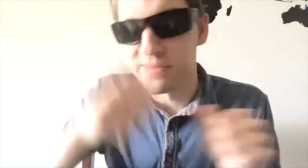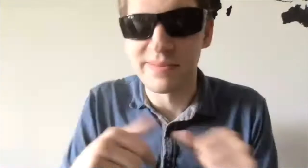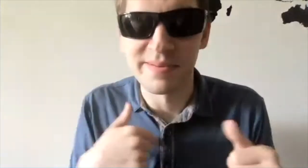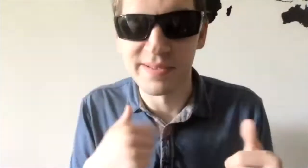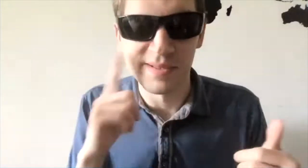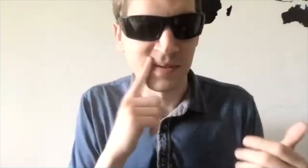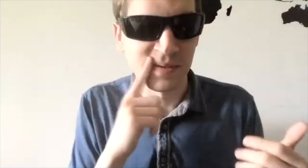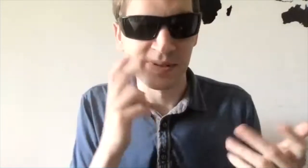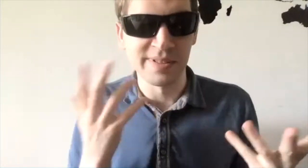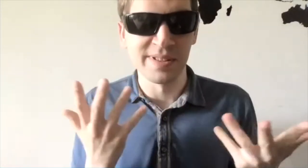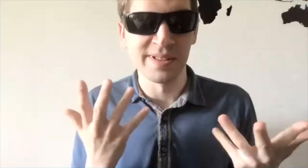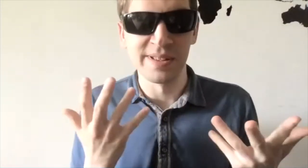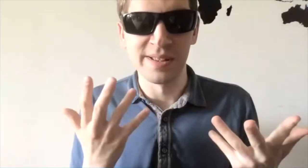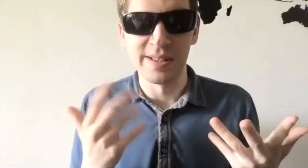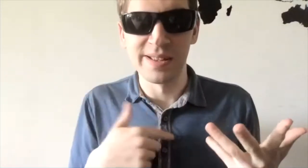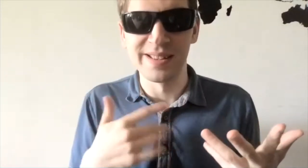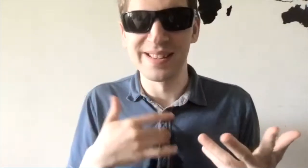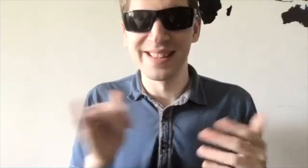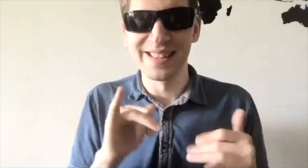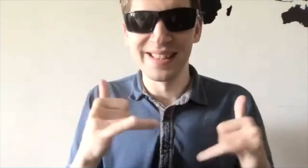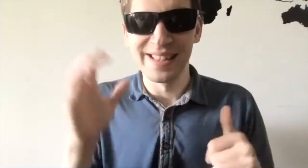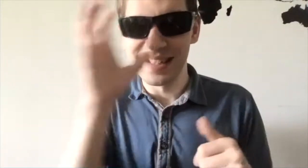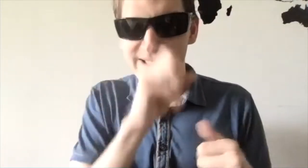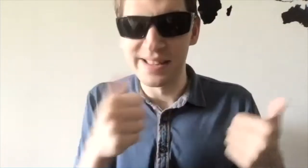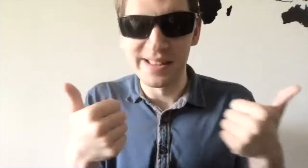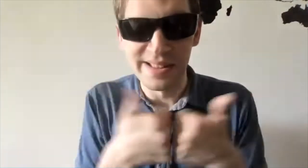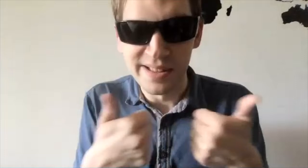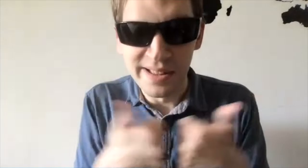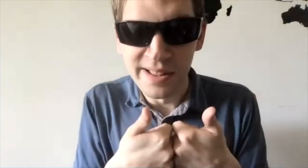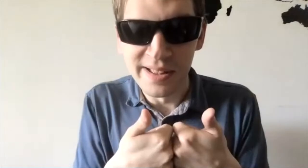Like when I'm trying to figure out who this person is, I'm like,